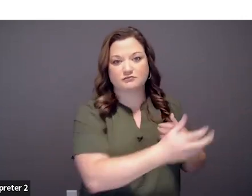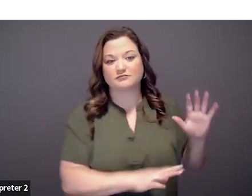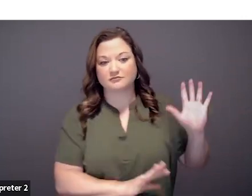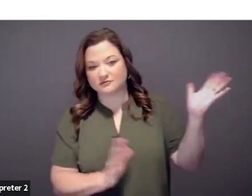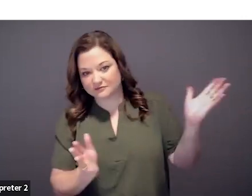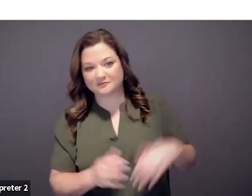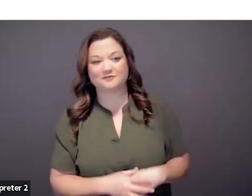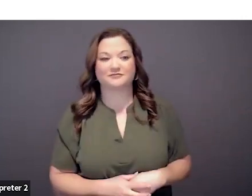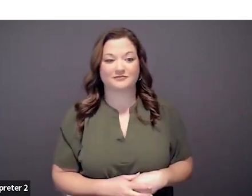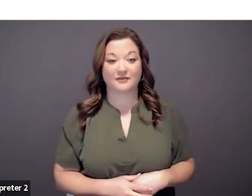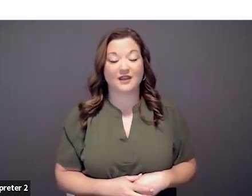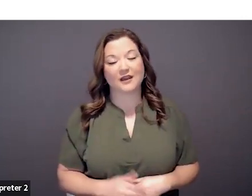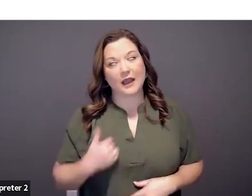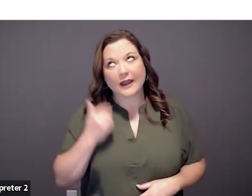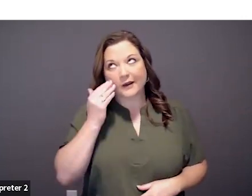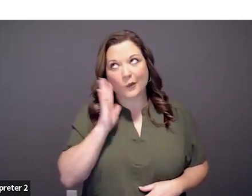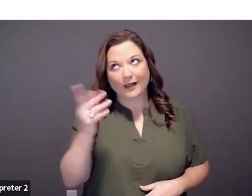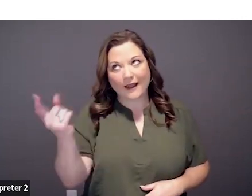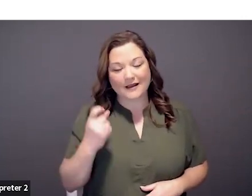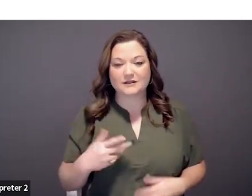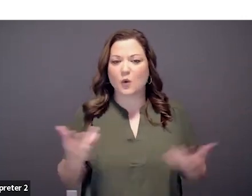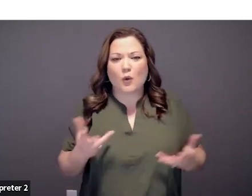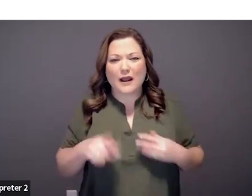Because I'm going to get asked about this, what about WPForms?